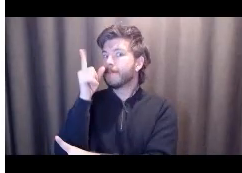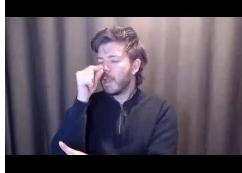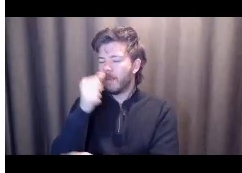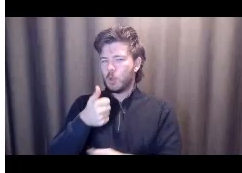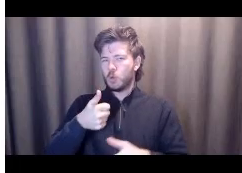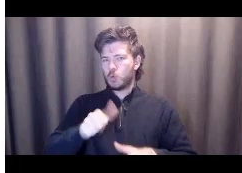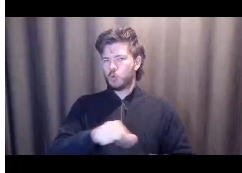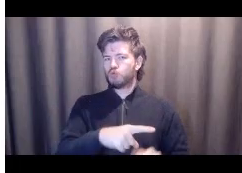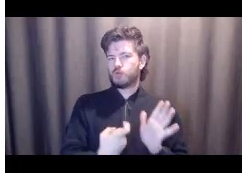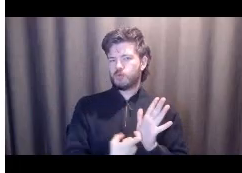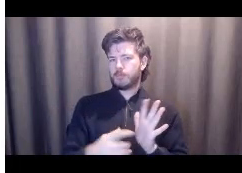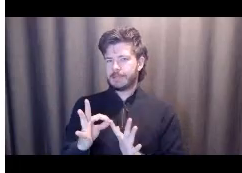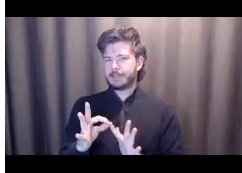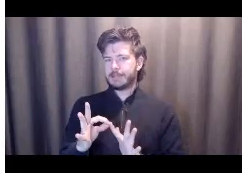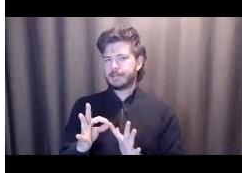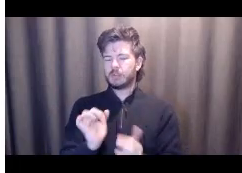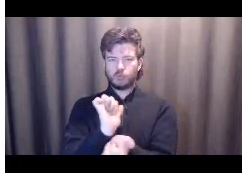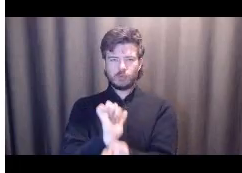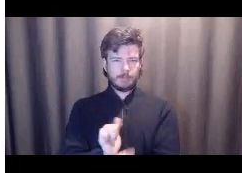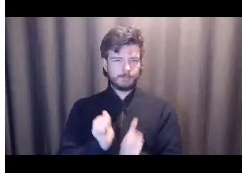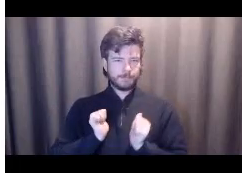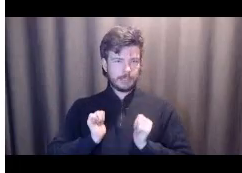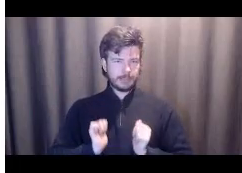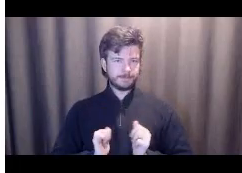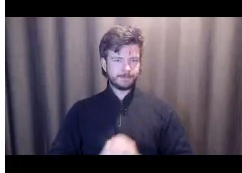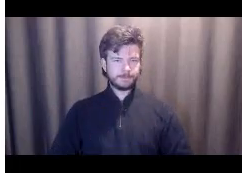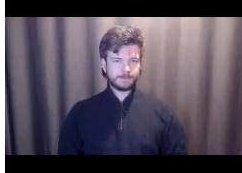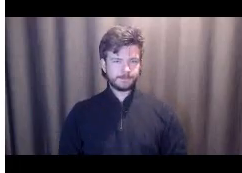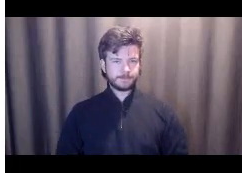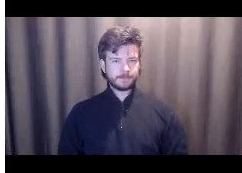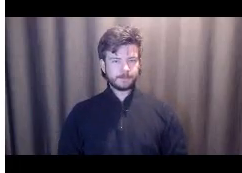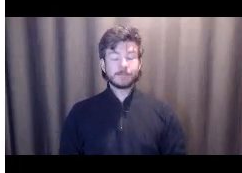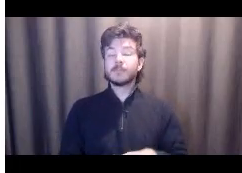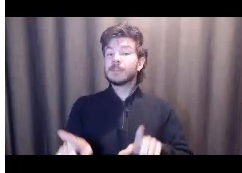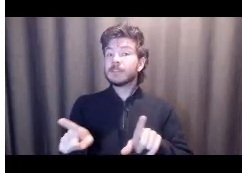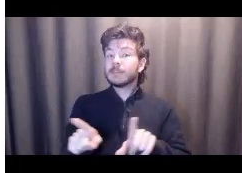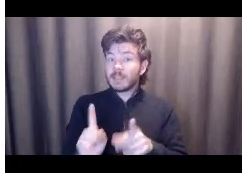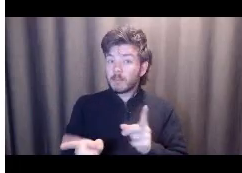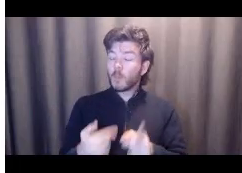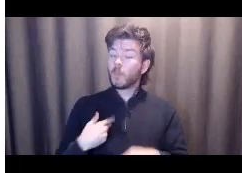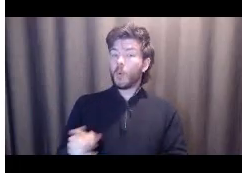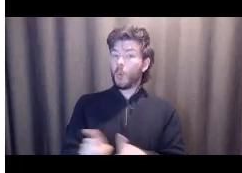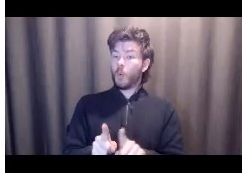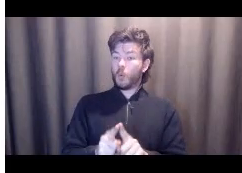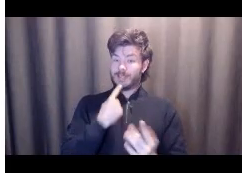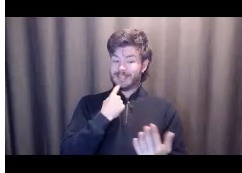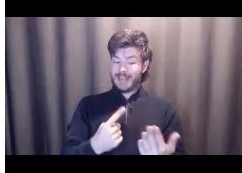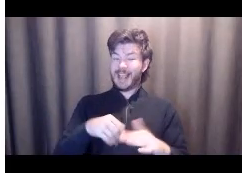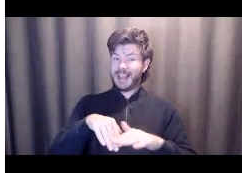Sometimes we might also say in a participant's plan which provider they need to use.